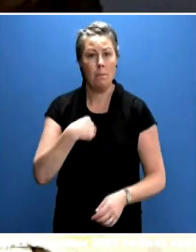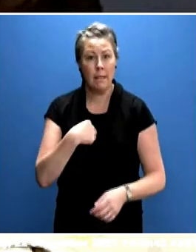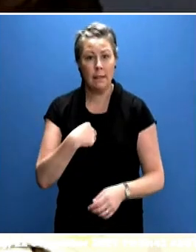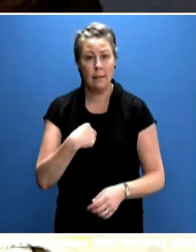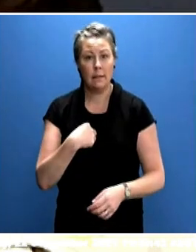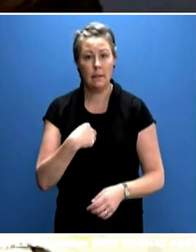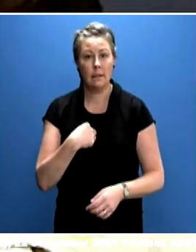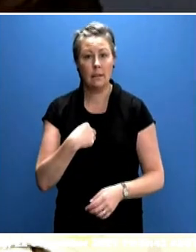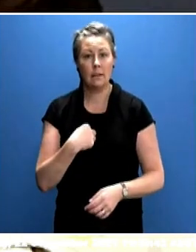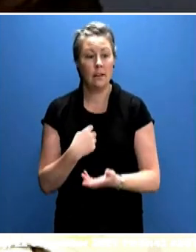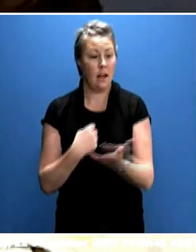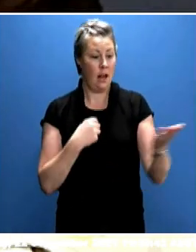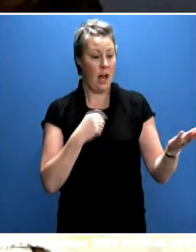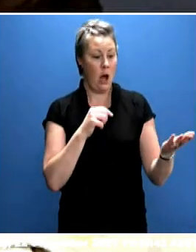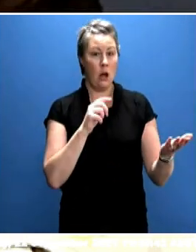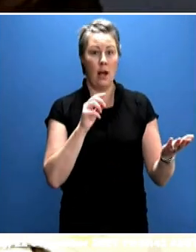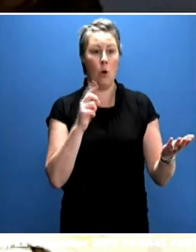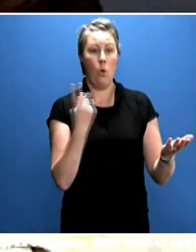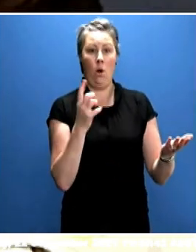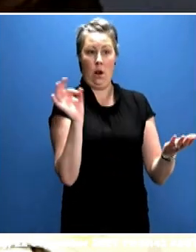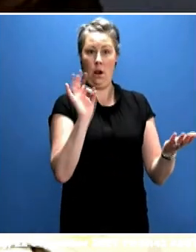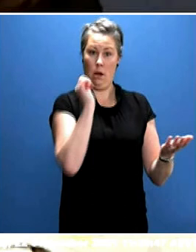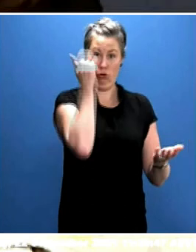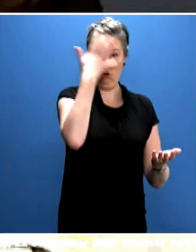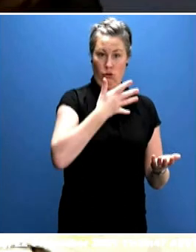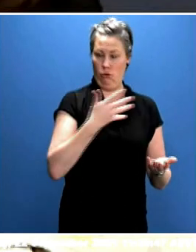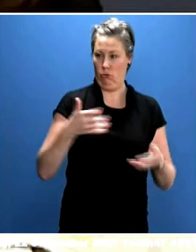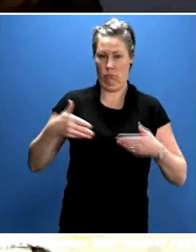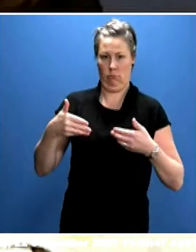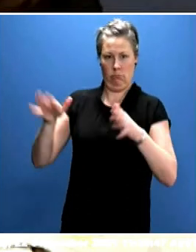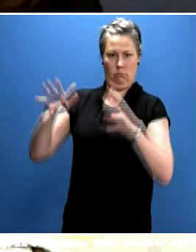The non-Aboriginal community didn't want him for obvious reasons.